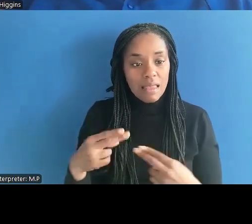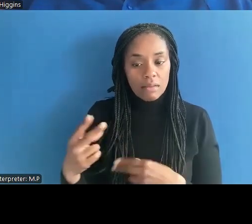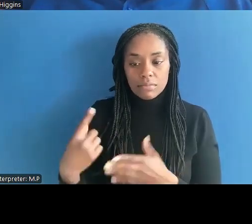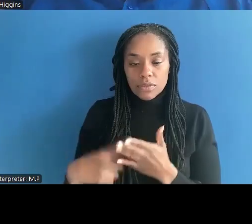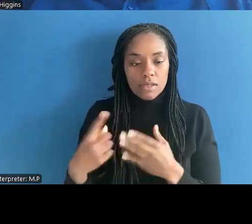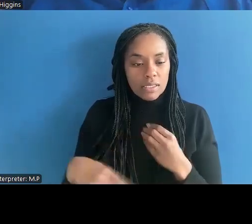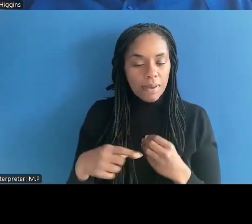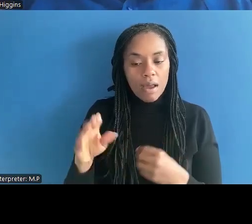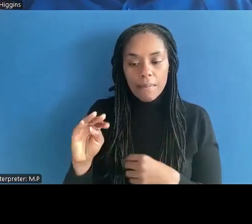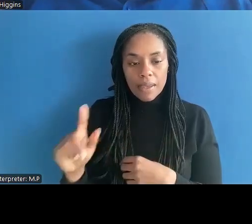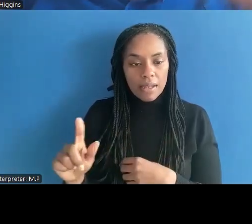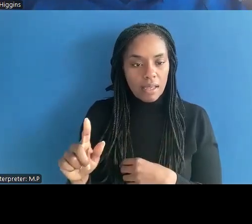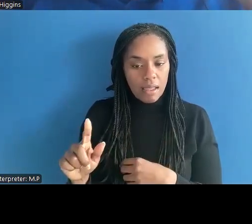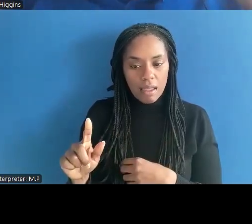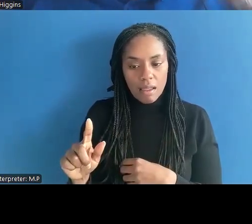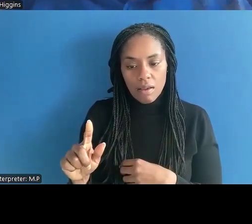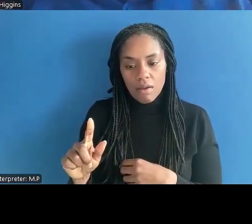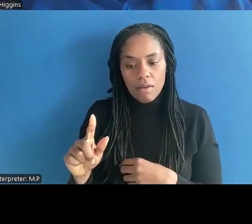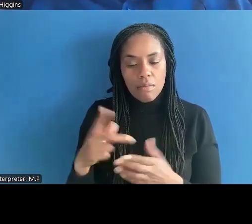to people with disabilities.